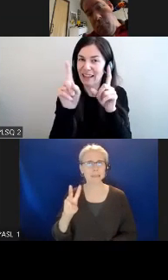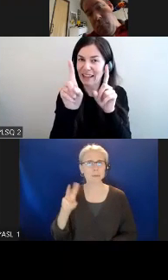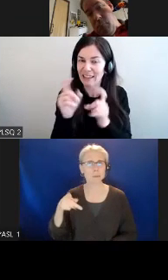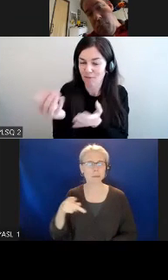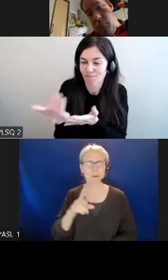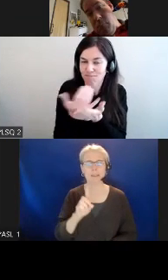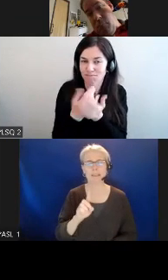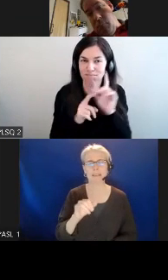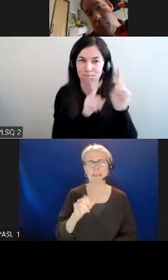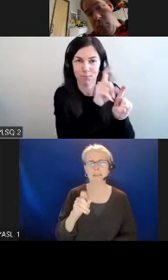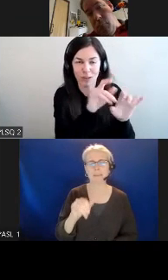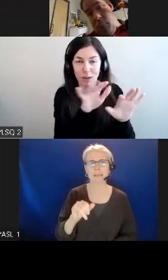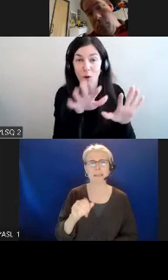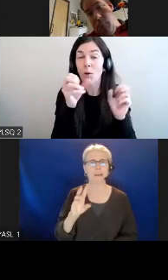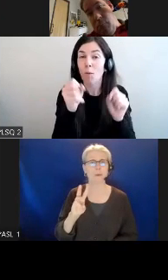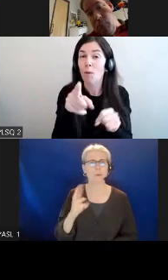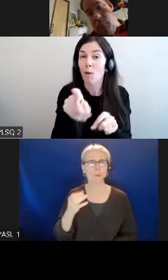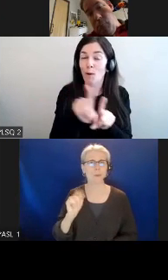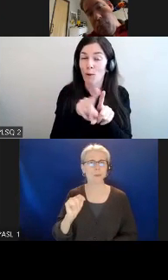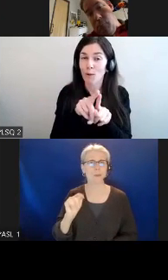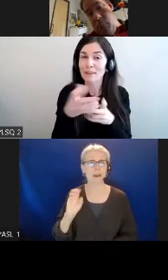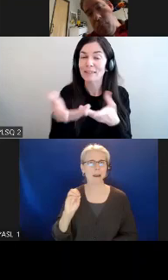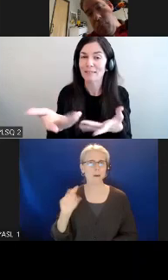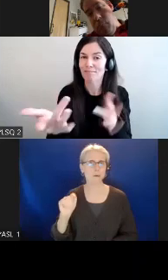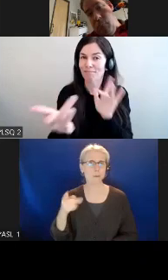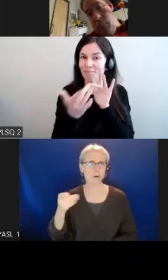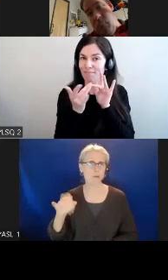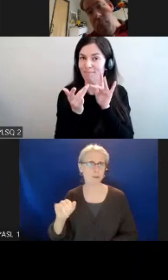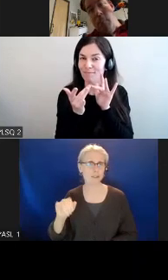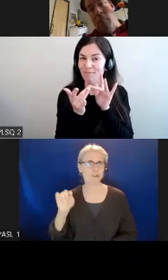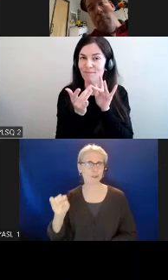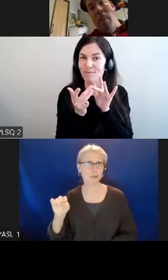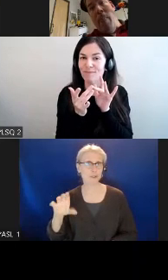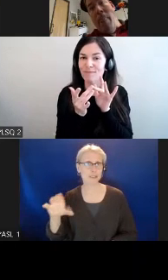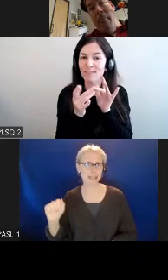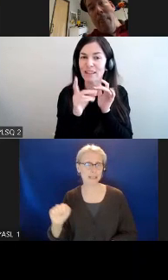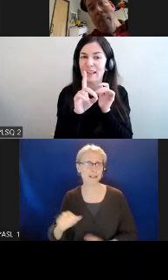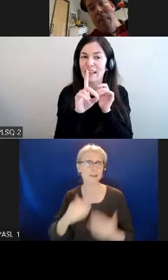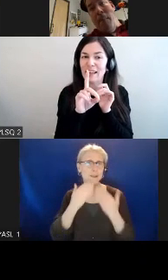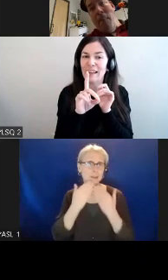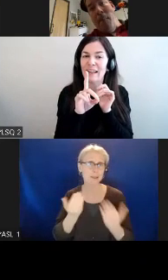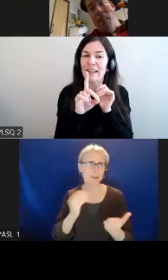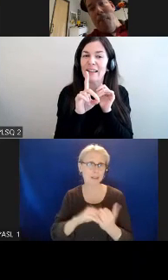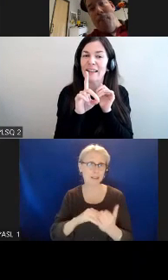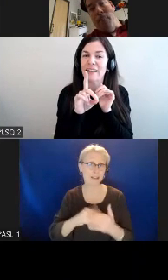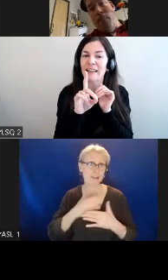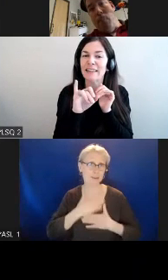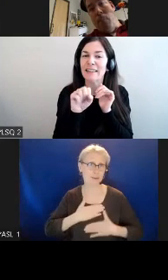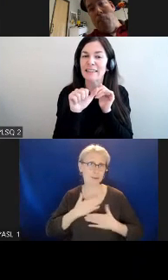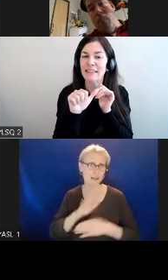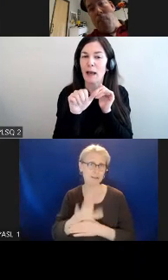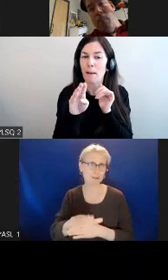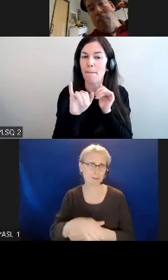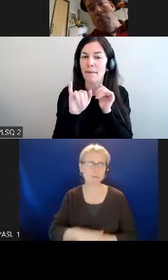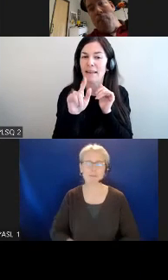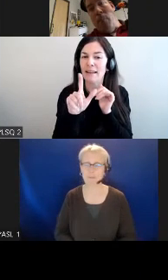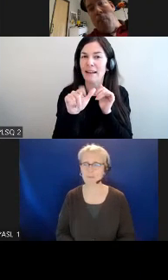THANK YOU ALL AGAIN AND ENJOY THE REST OF YOUR DAY. >> Senator Cotter: THANK YOU.